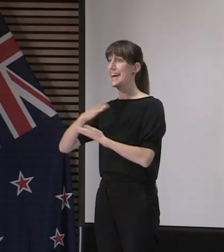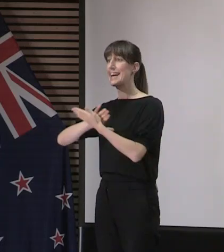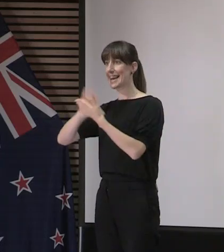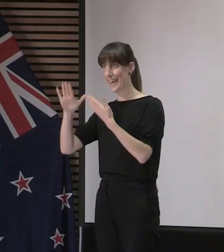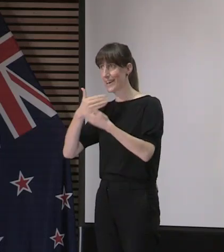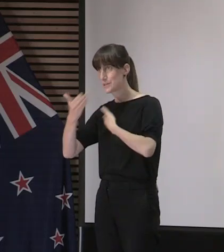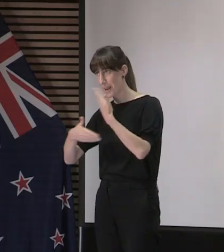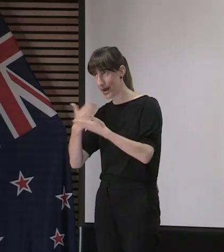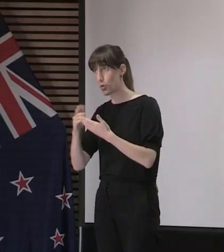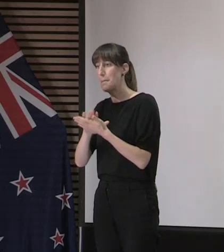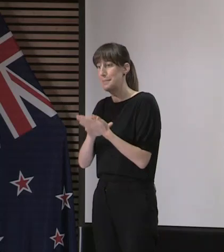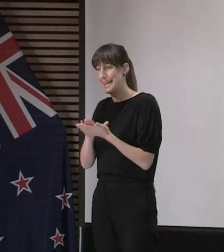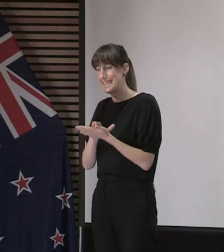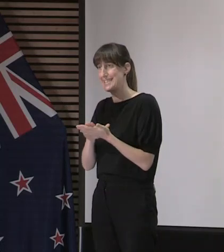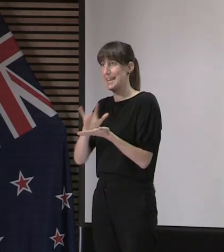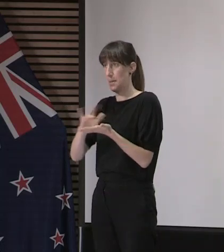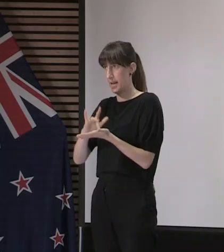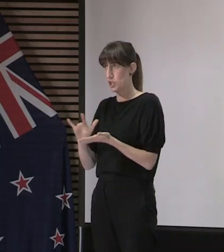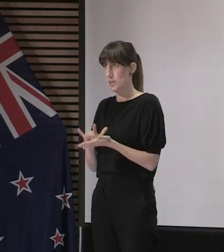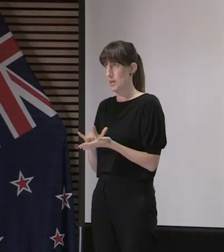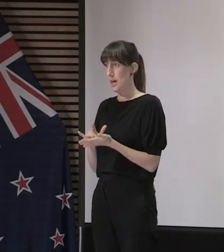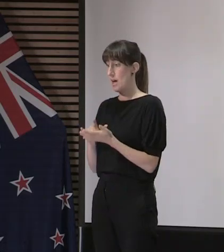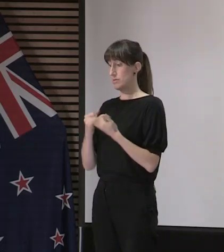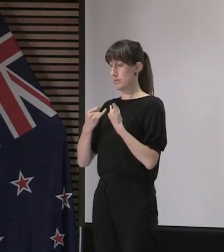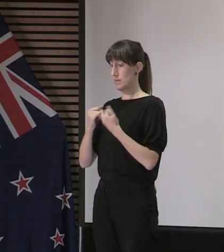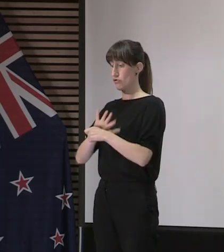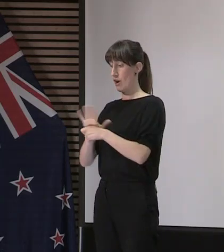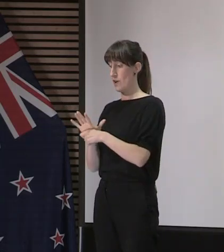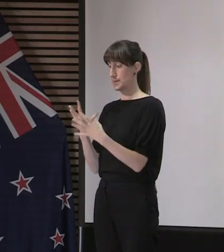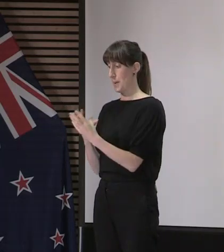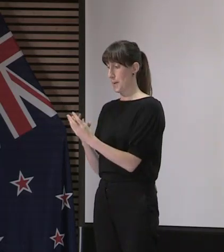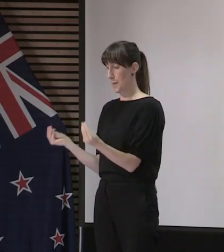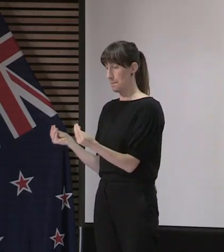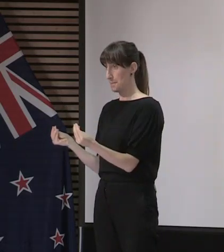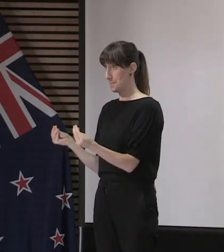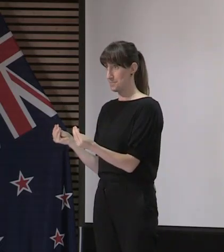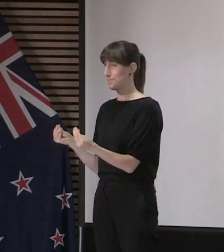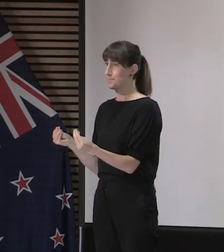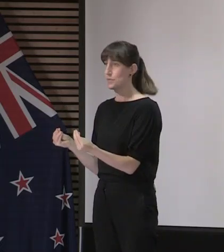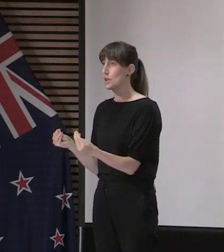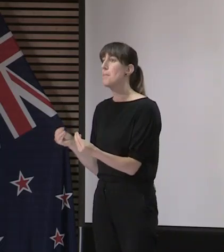think we've been clear here about what we mean by "elimination" and it's not